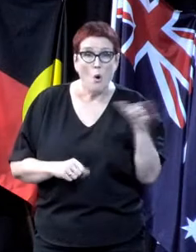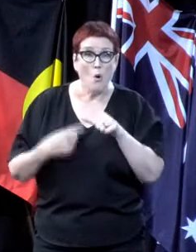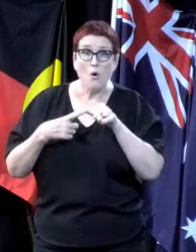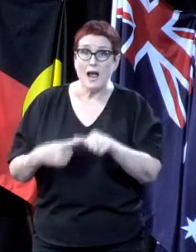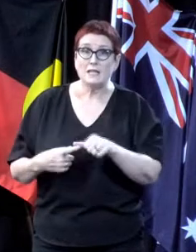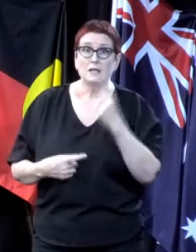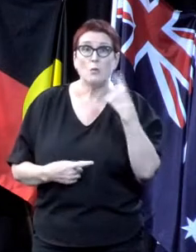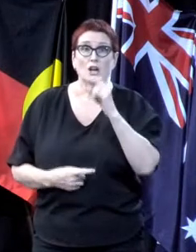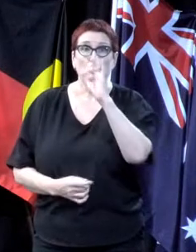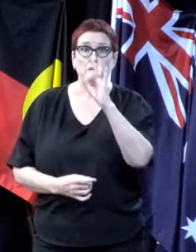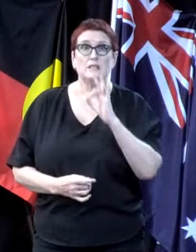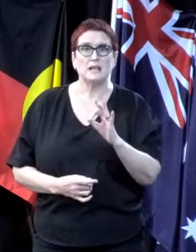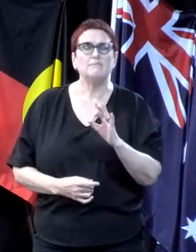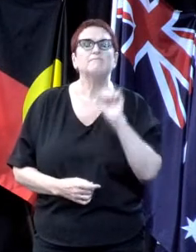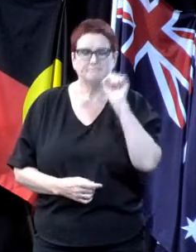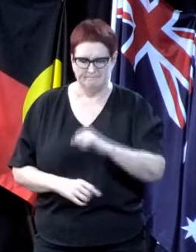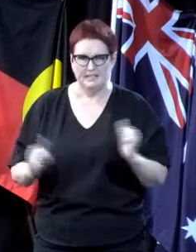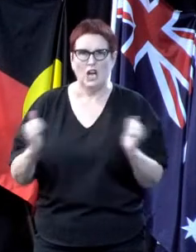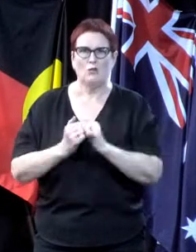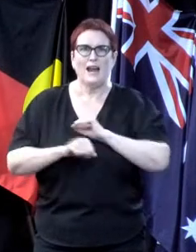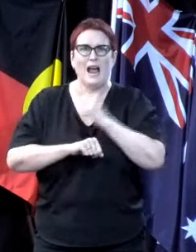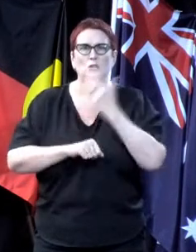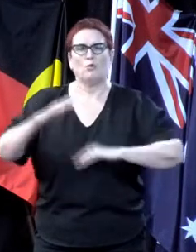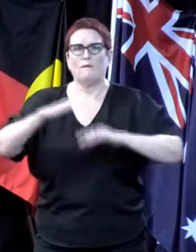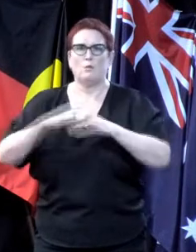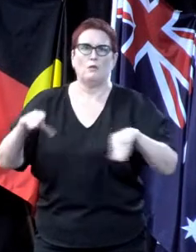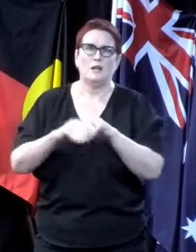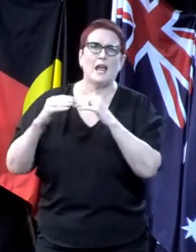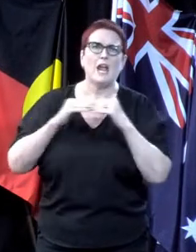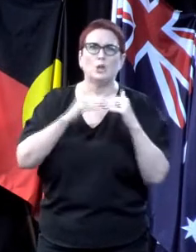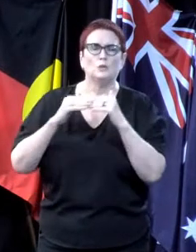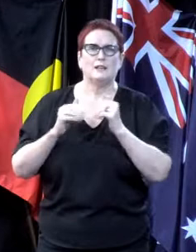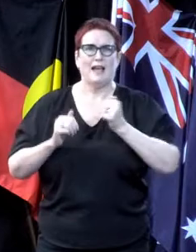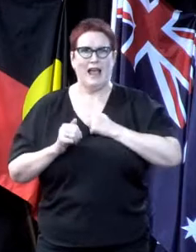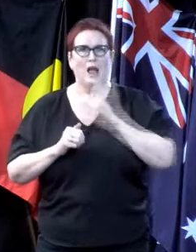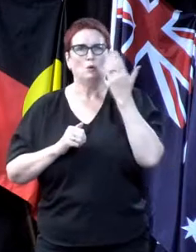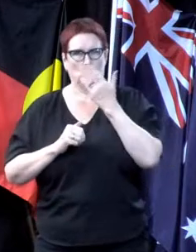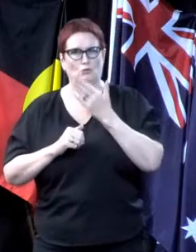that we are an inclusive state school, that we are, at Ingham State High School, inclusive practices.